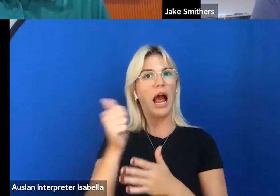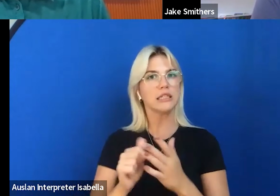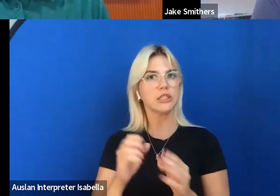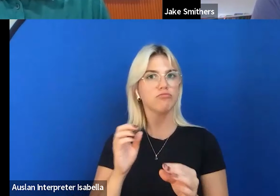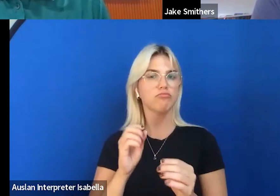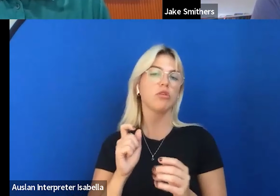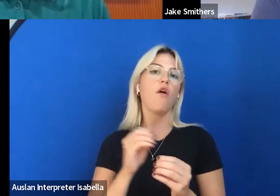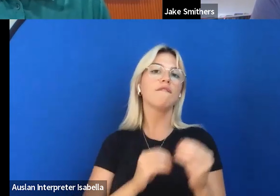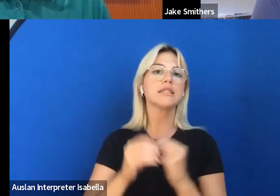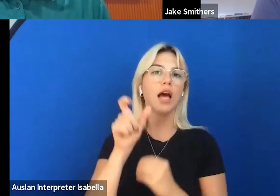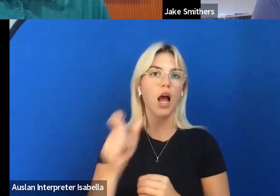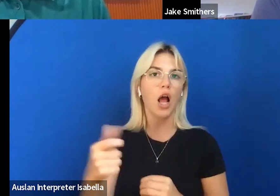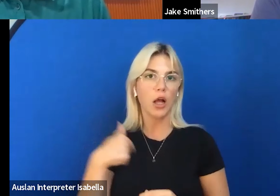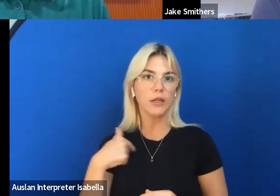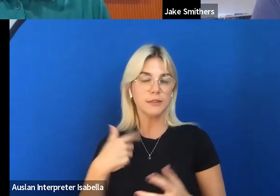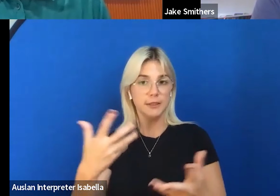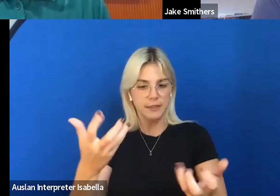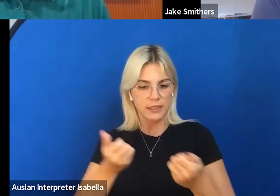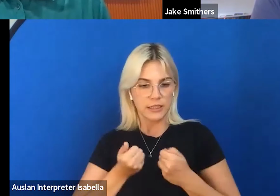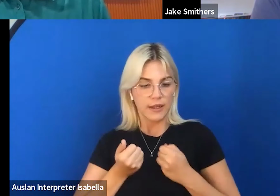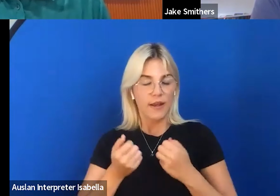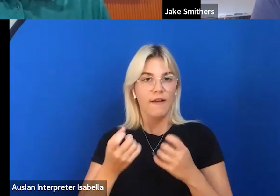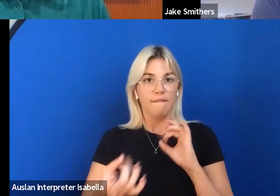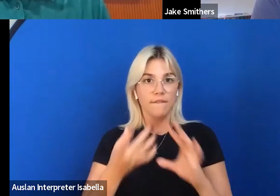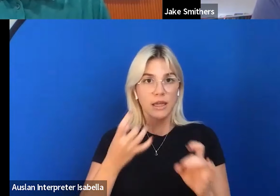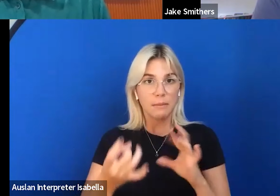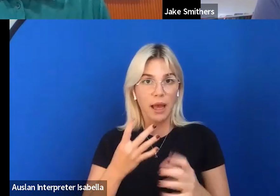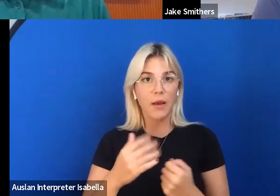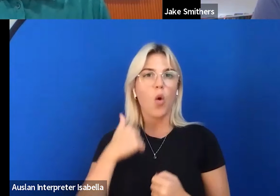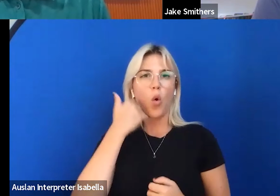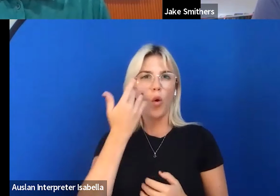and we will then when speaking with applicants always ensure to pass it on.